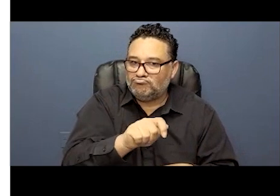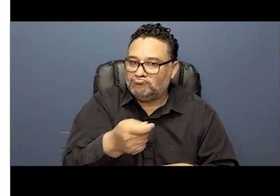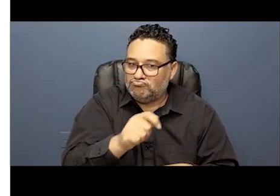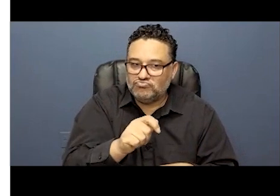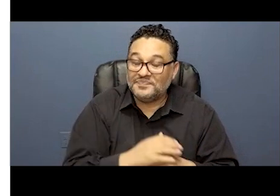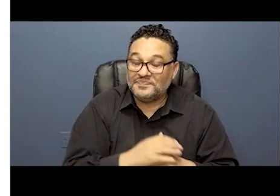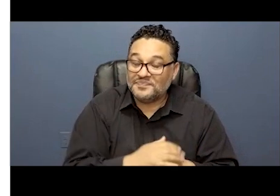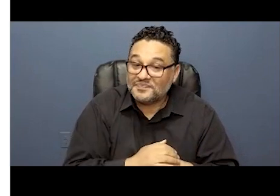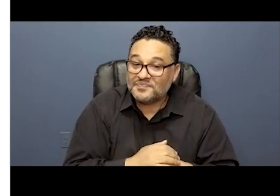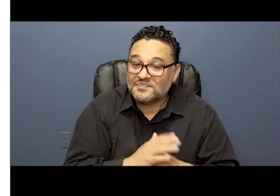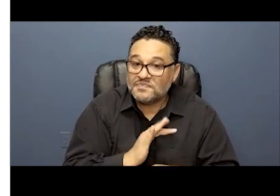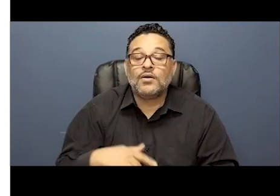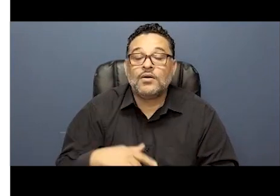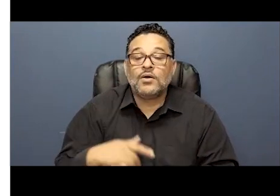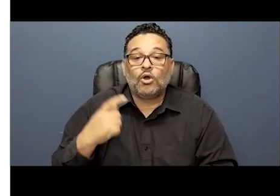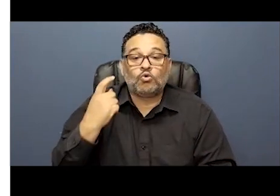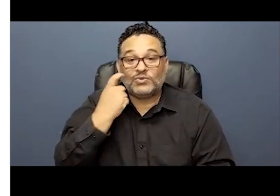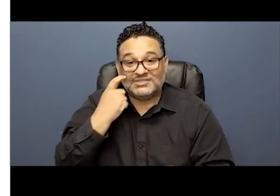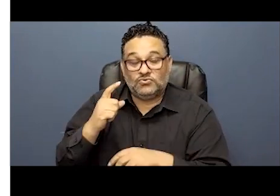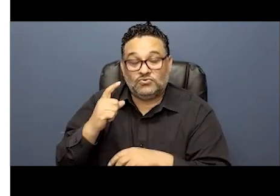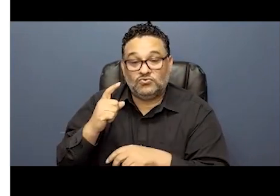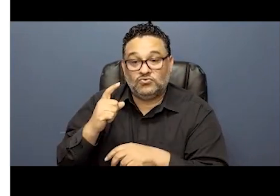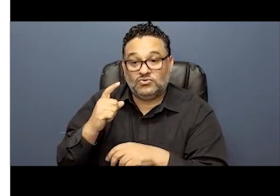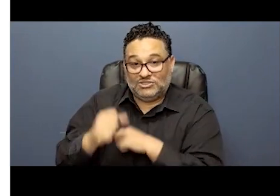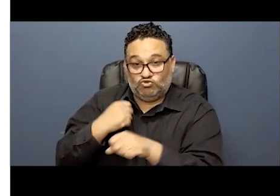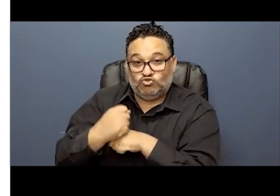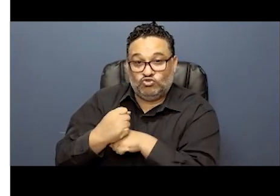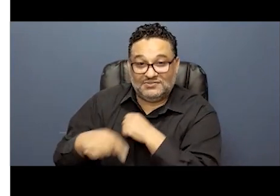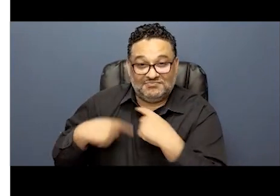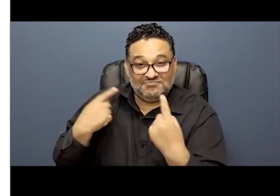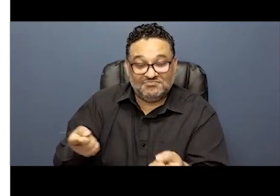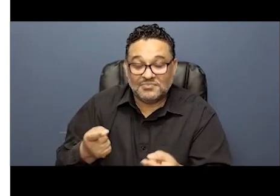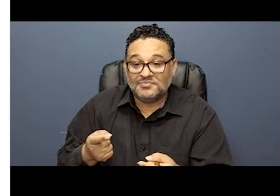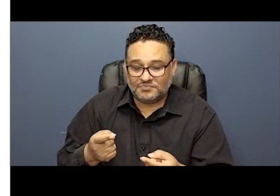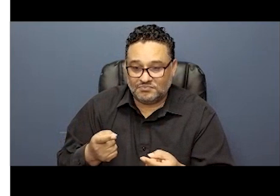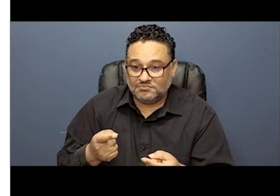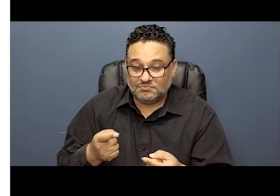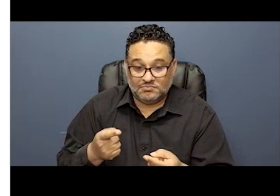In recent years, the line between assistive and mainstream technologies has begun to